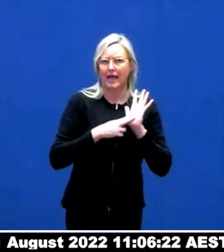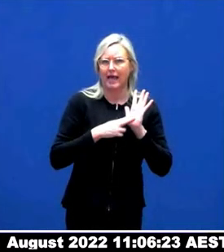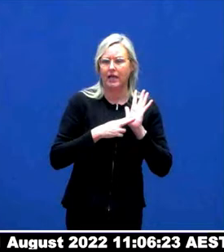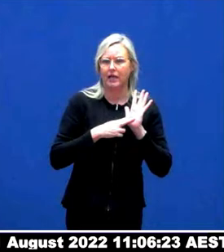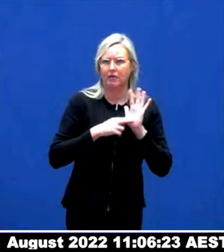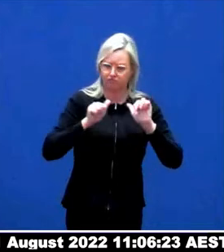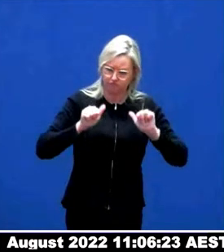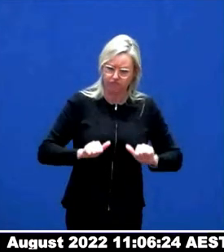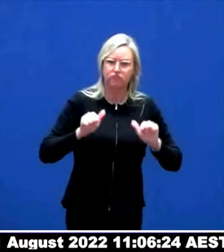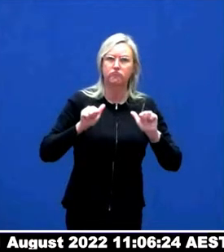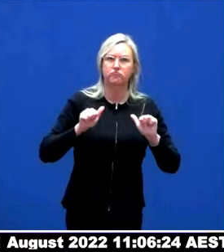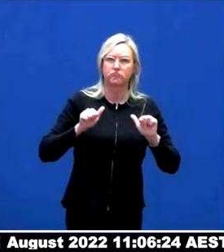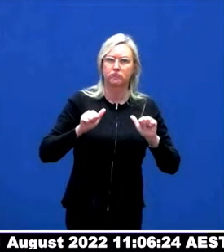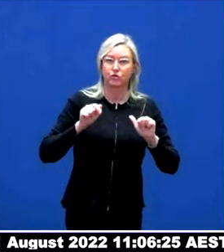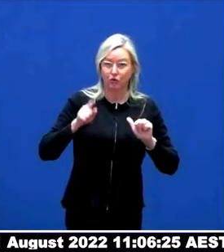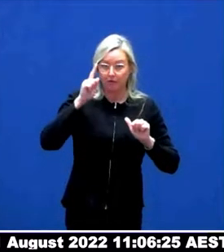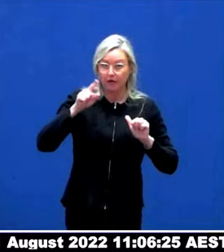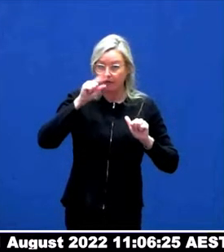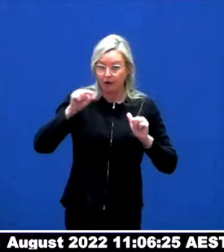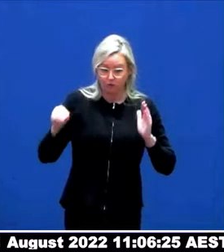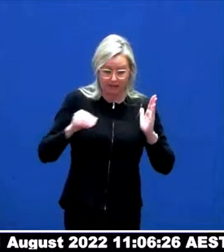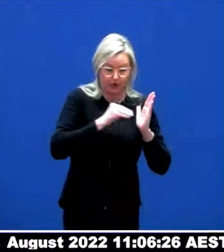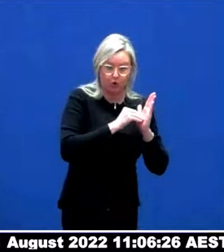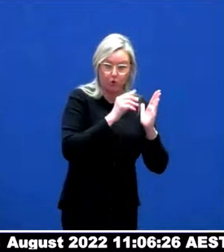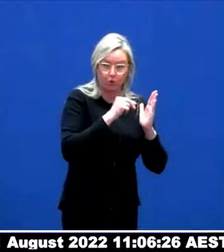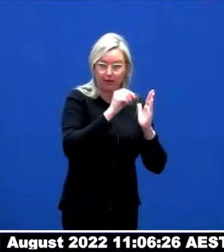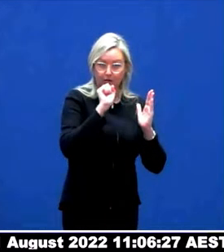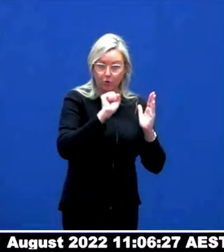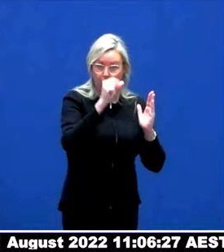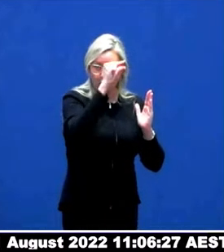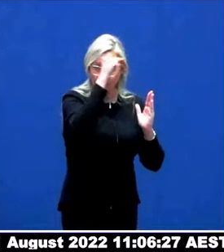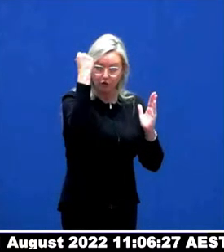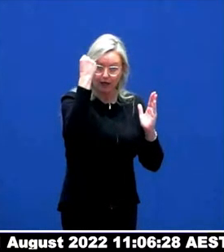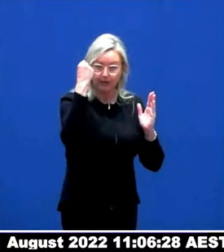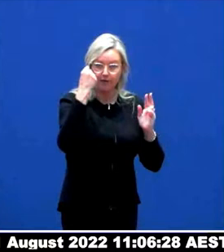to have that articulated as one of the objectives or outcomes of the housing agreement in the future?